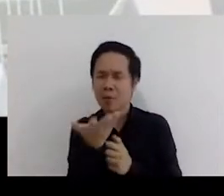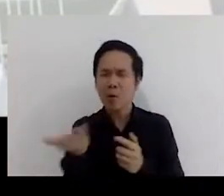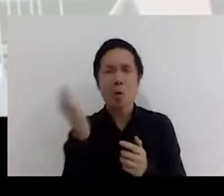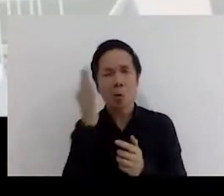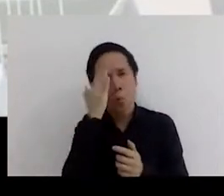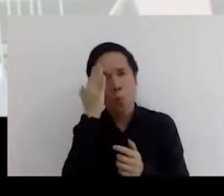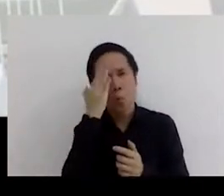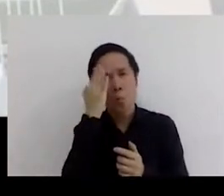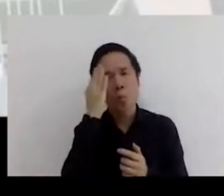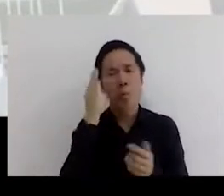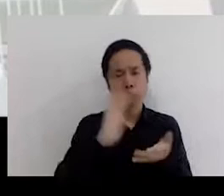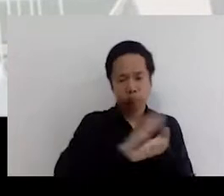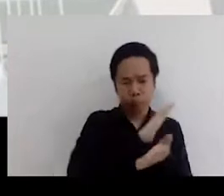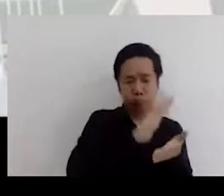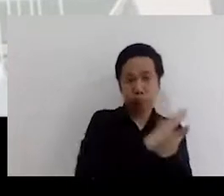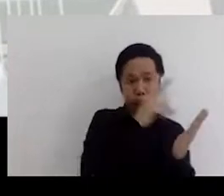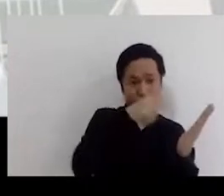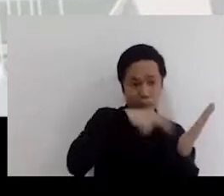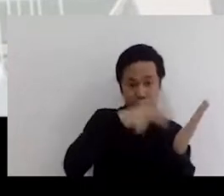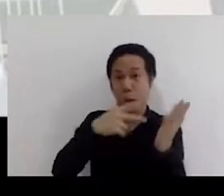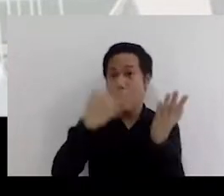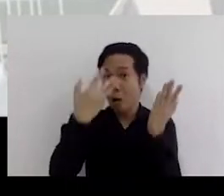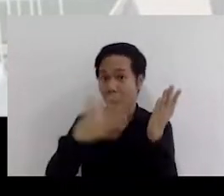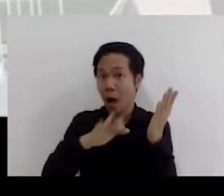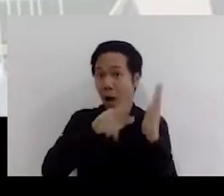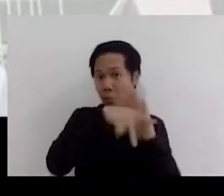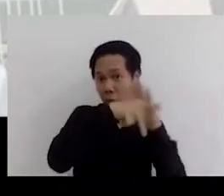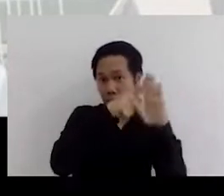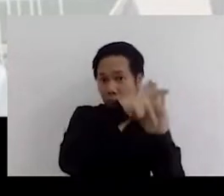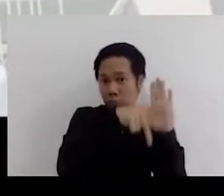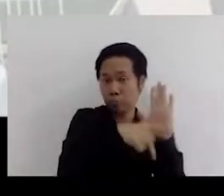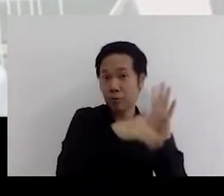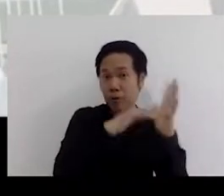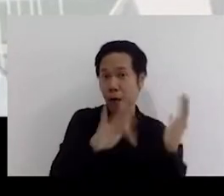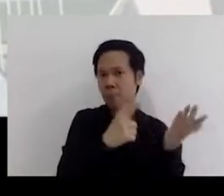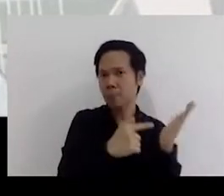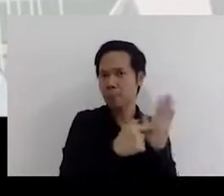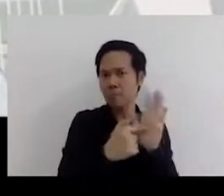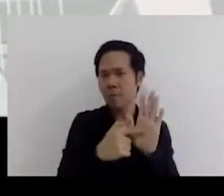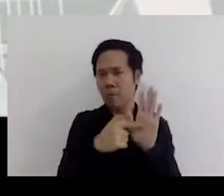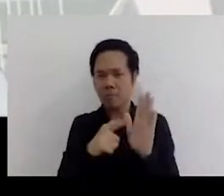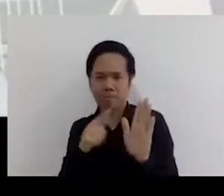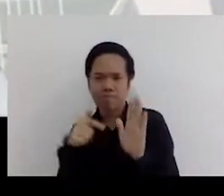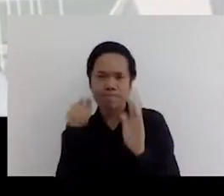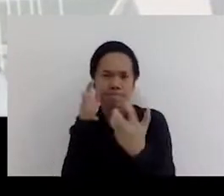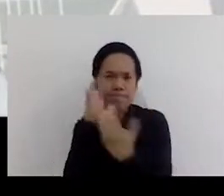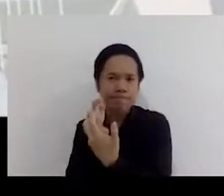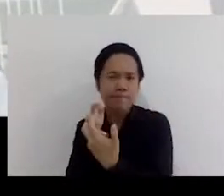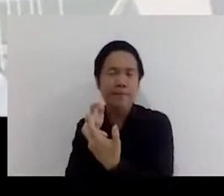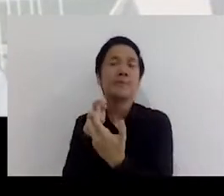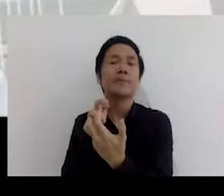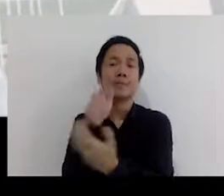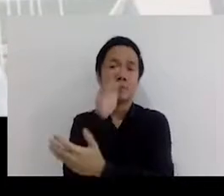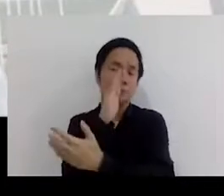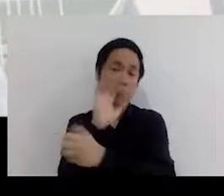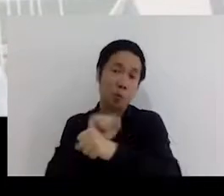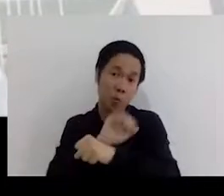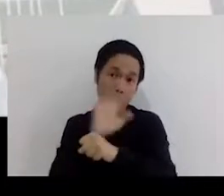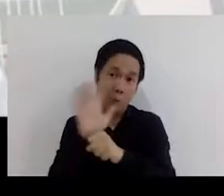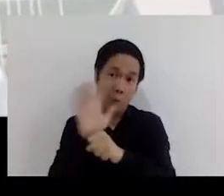on ensuring disability rights and inclusion in the response to COVID-19 that identified some minimum standards in the early days of this pandemic,